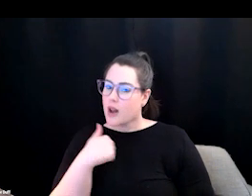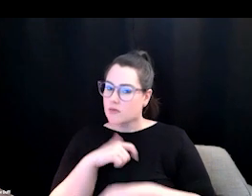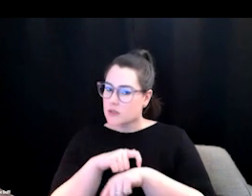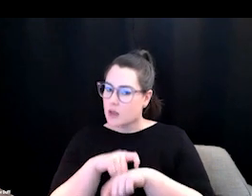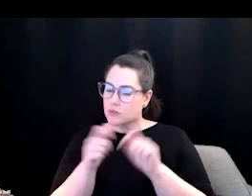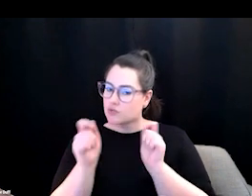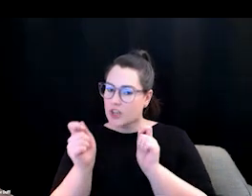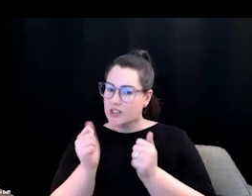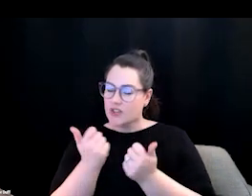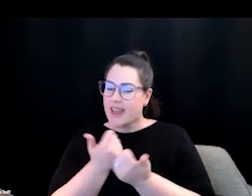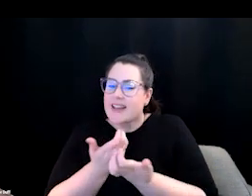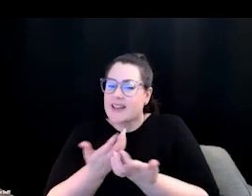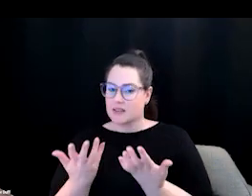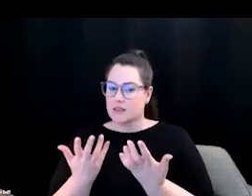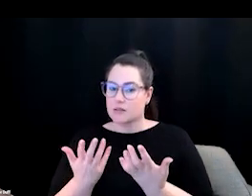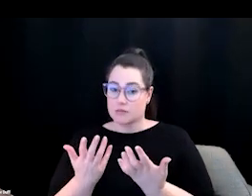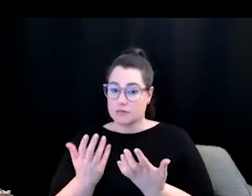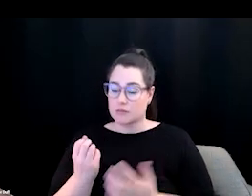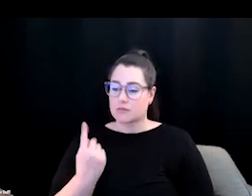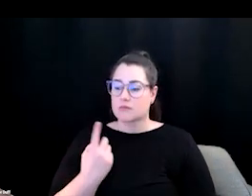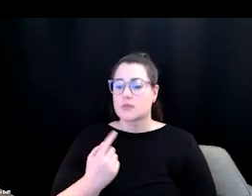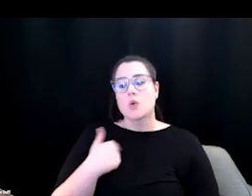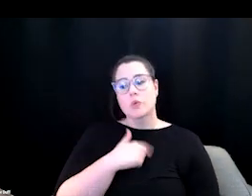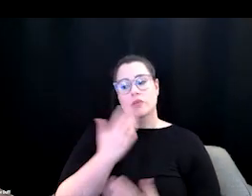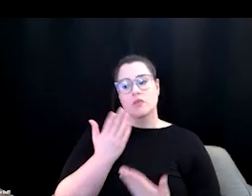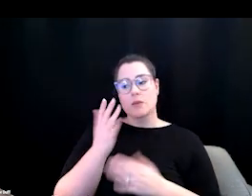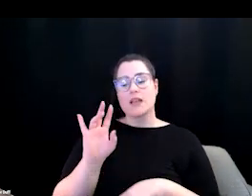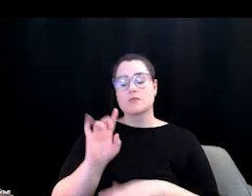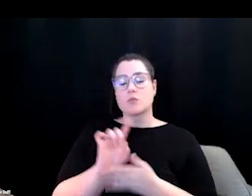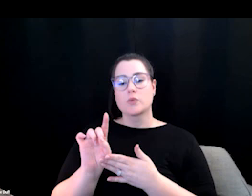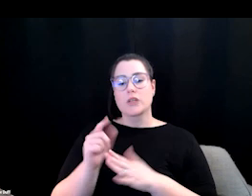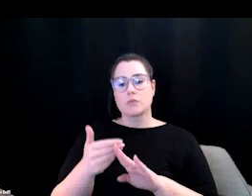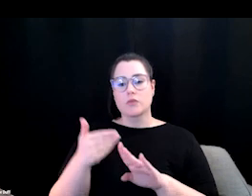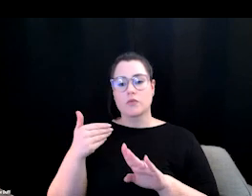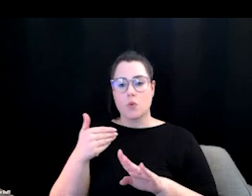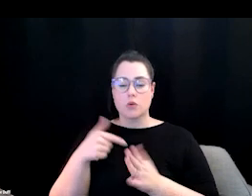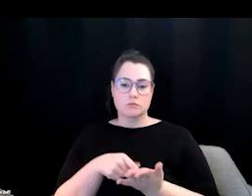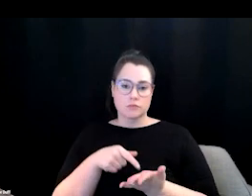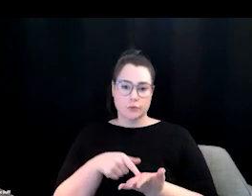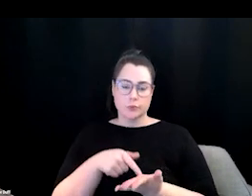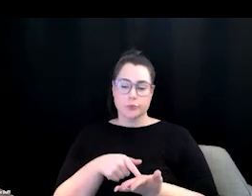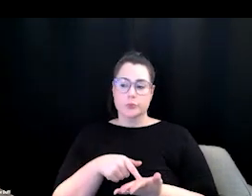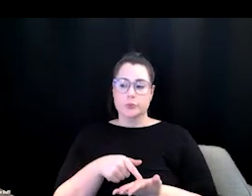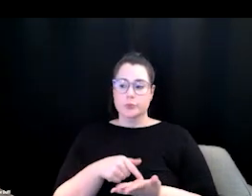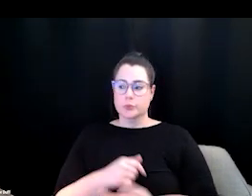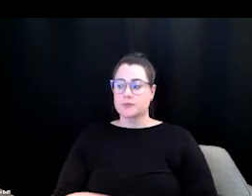All right. We recommend seven days before the deadline to submit your proposal through Research.gov. It is a lot of days.